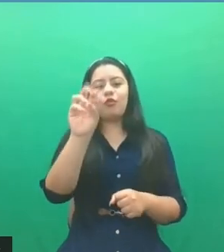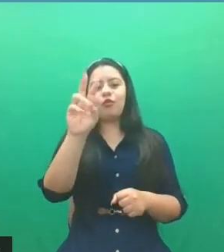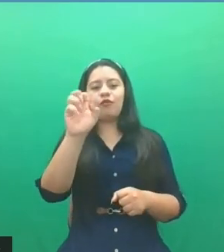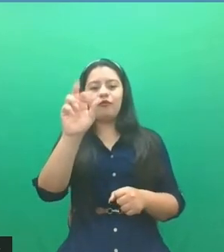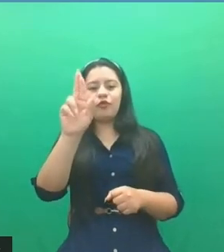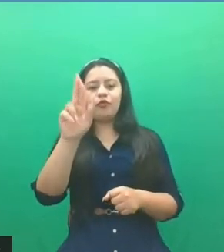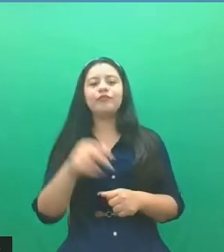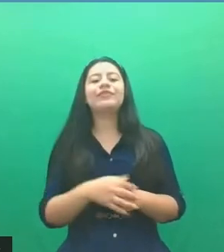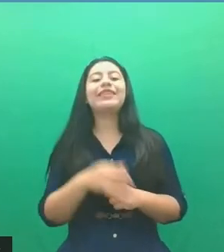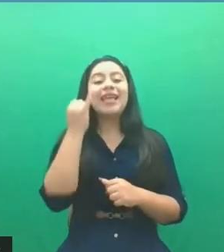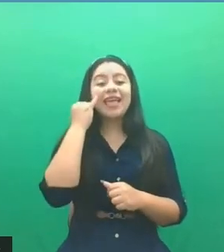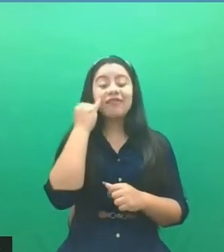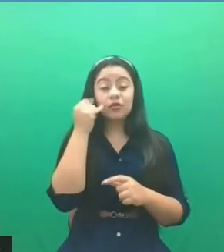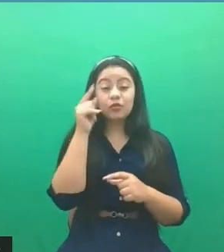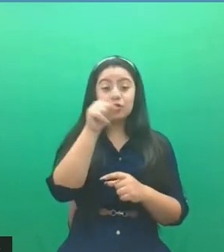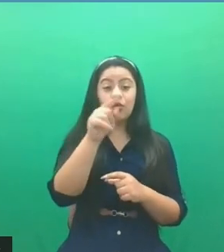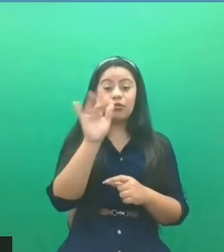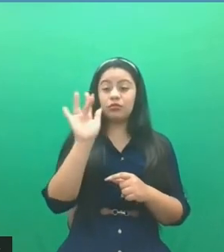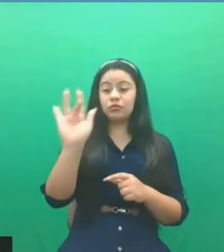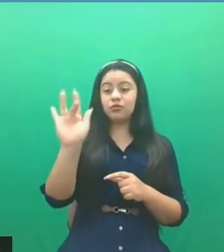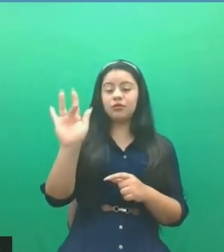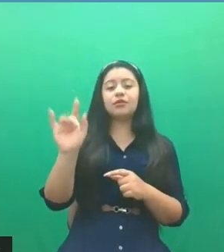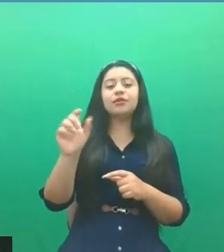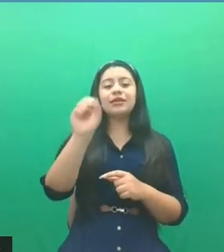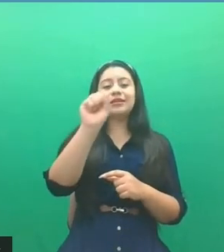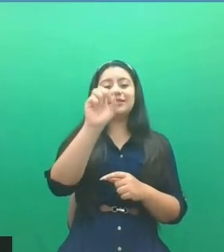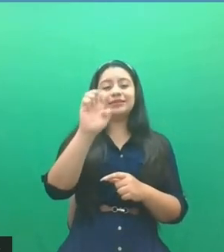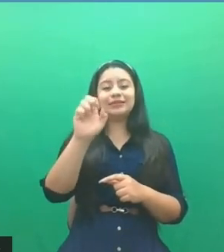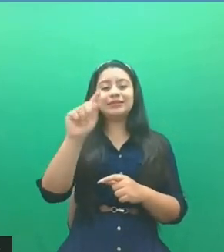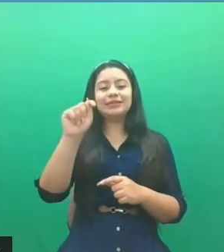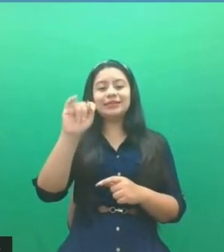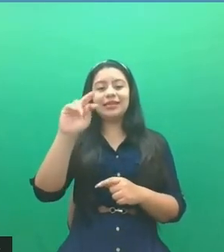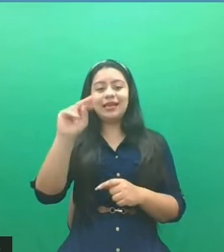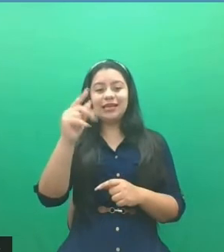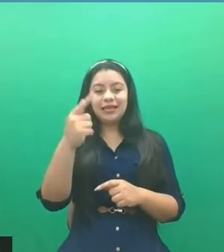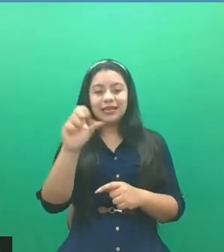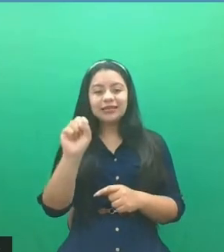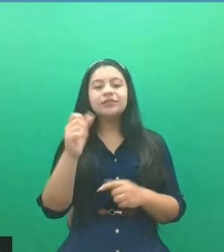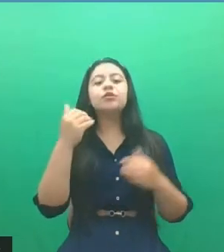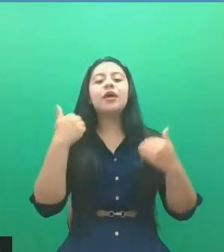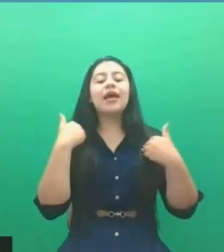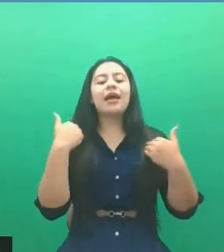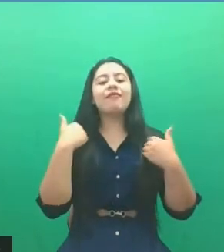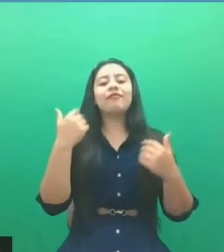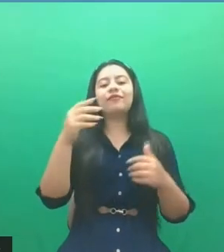a whole slew of assistive technologies. There's a magnifier, there's a black and white mode, there